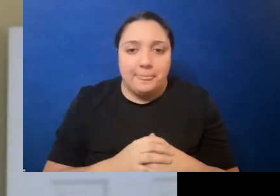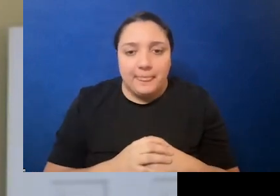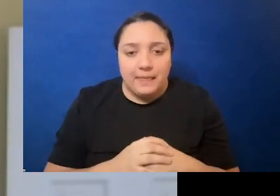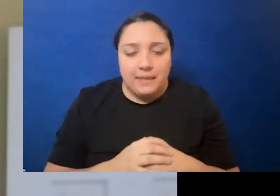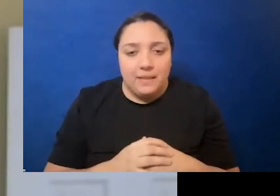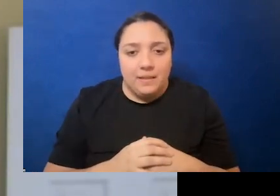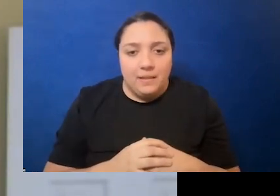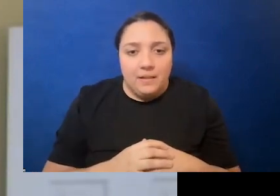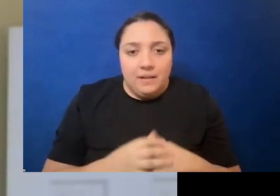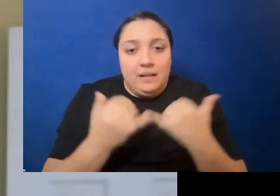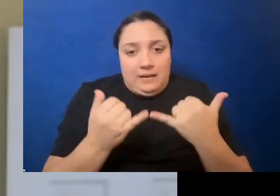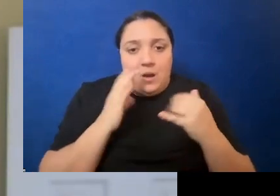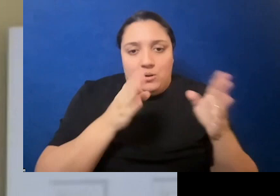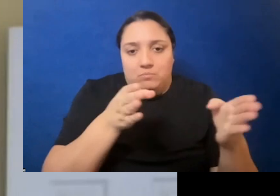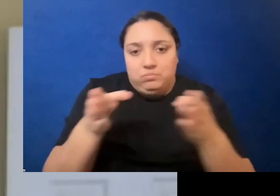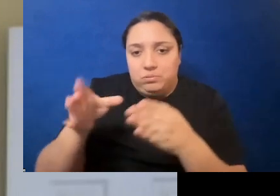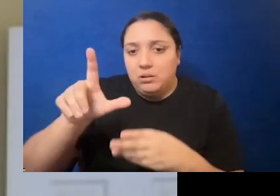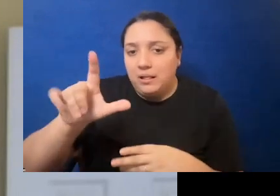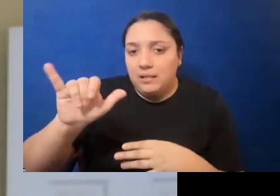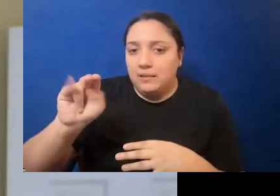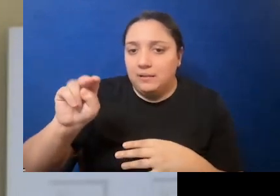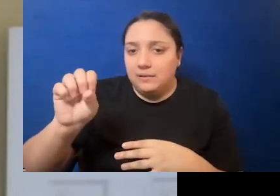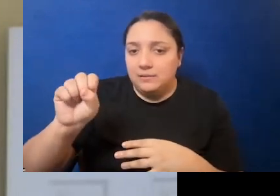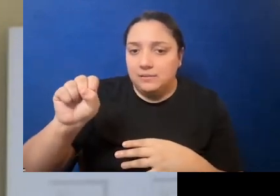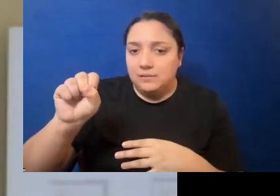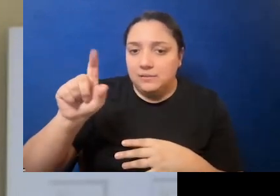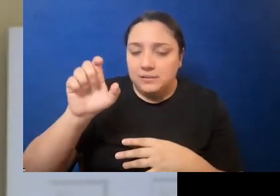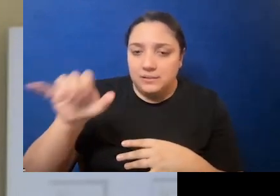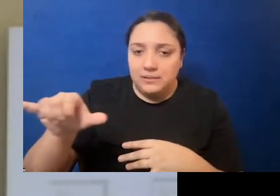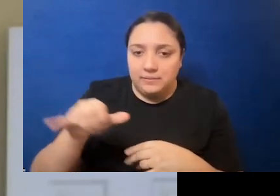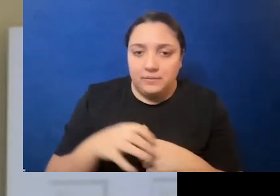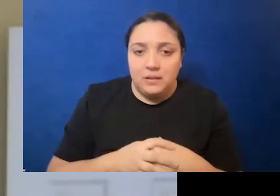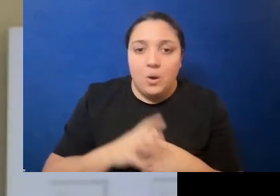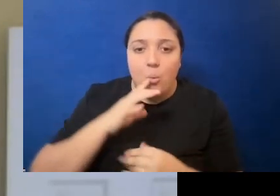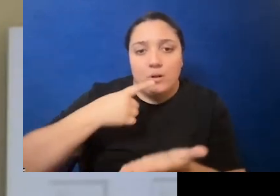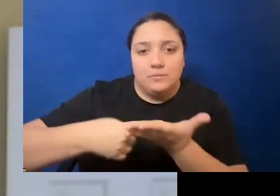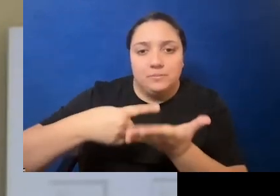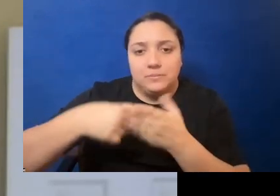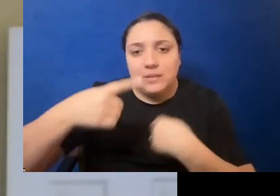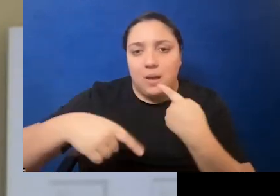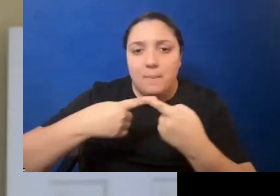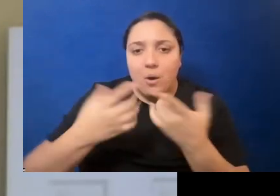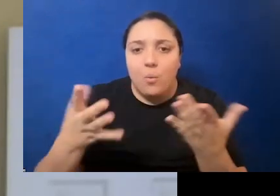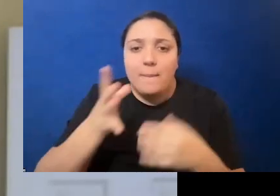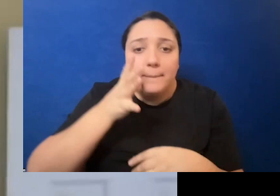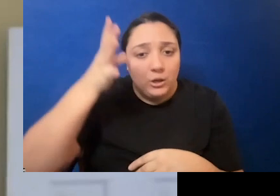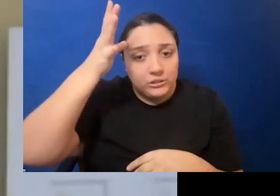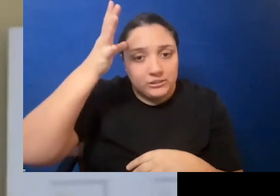BACK TO LINDSEY TO TALK A LITTLE BIT ABOUT WHAT PARENTS ARE